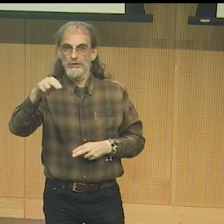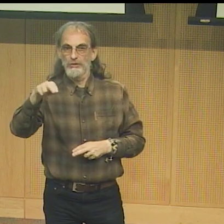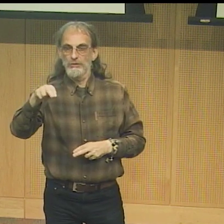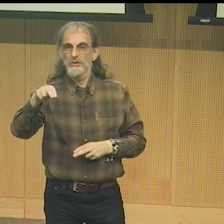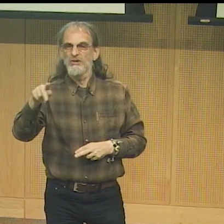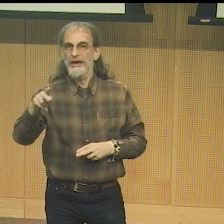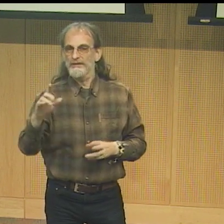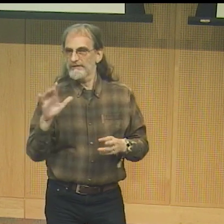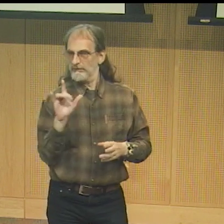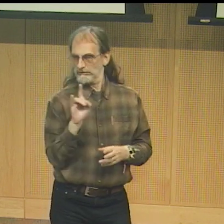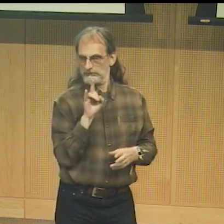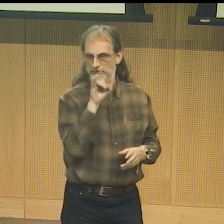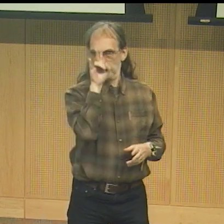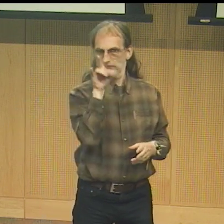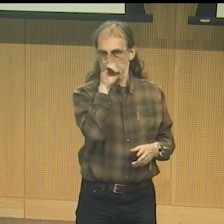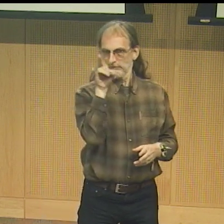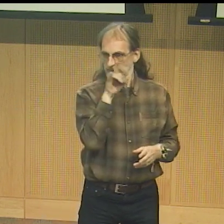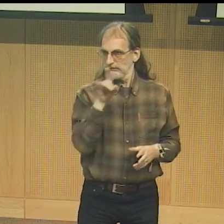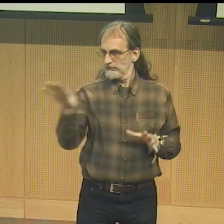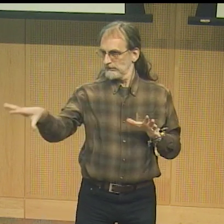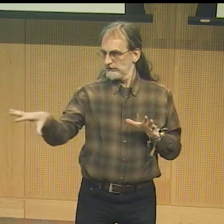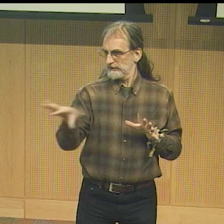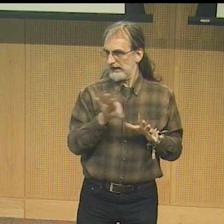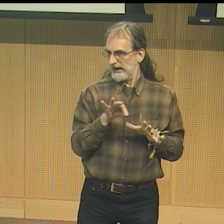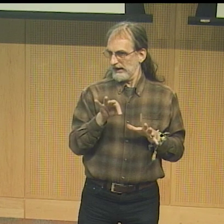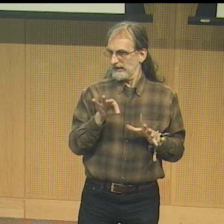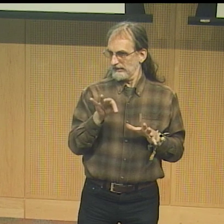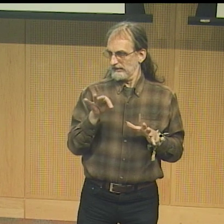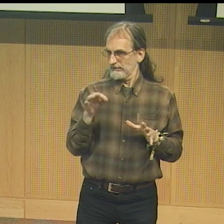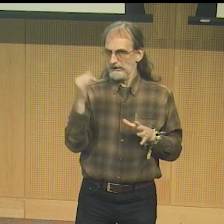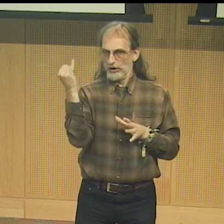The Paris salons I think is very famous. I'm not sure if you've heard of that before, but there were